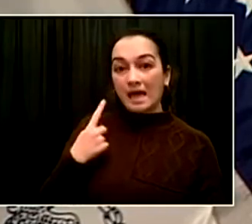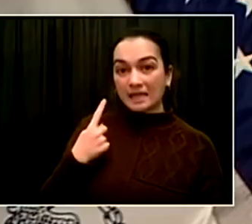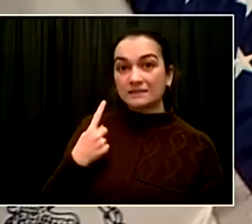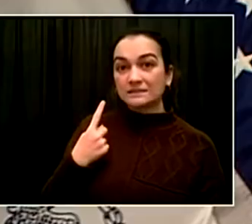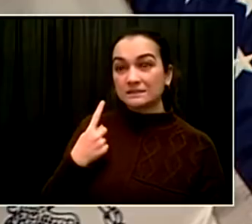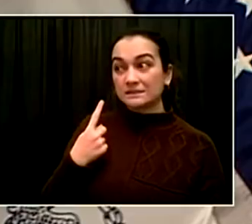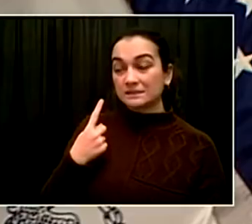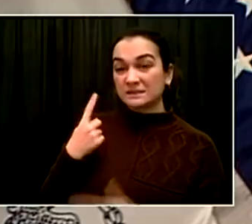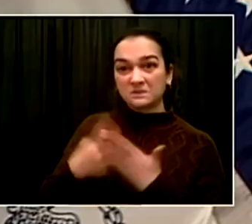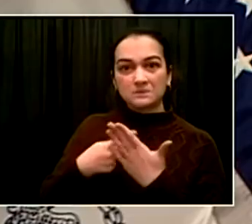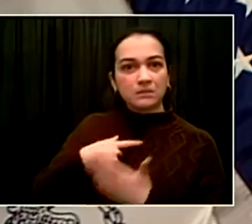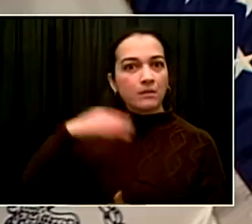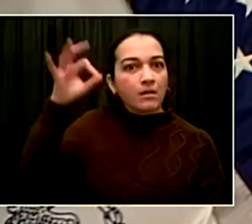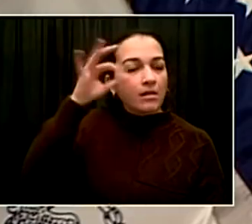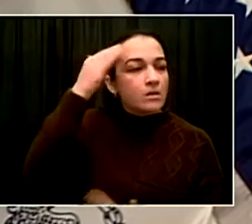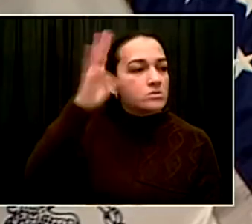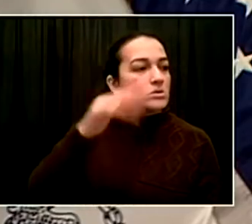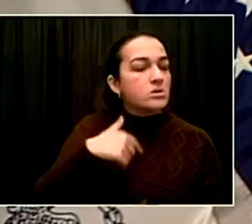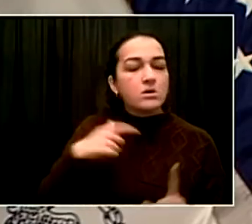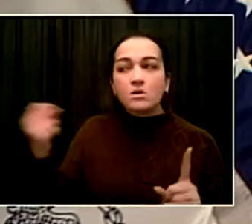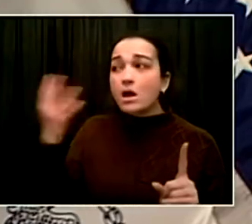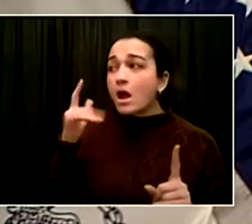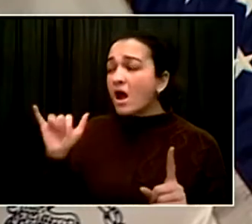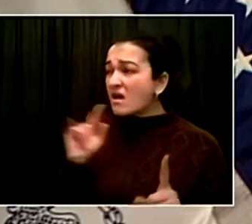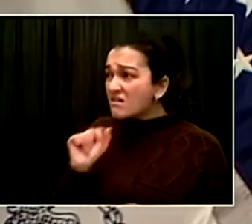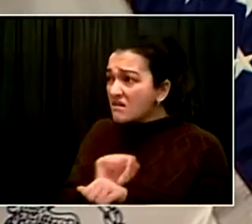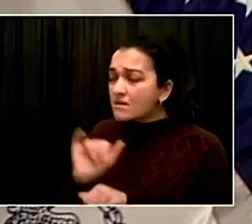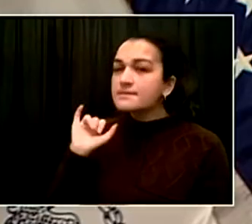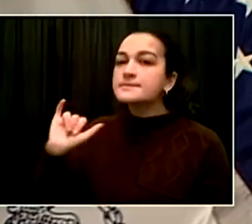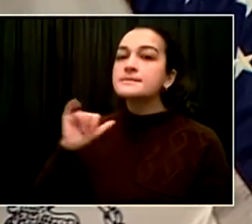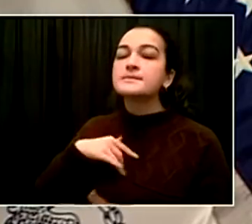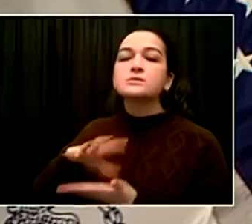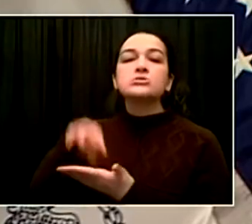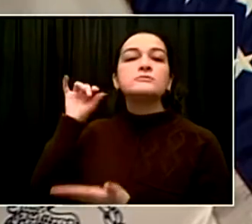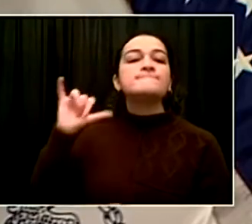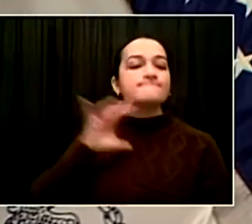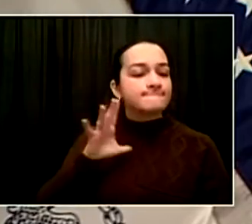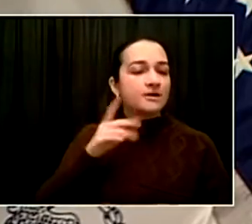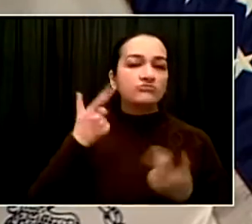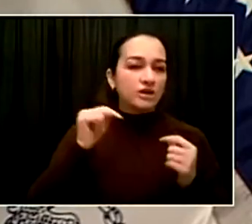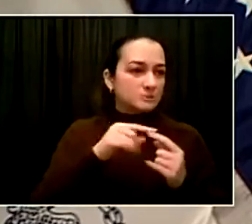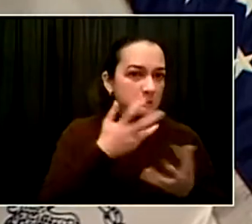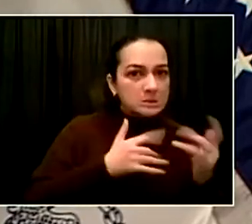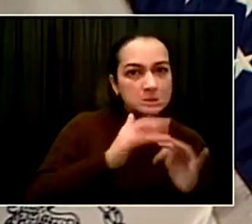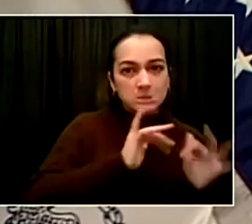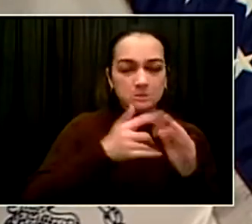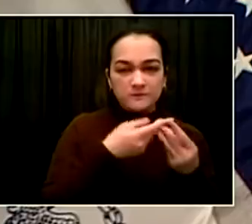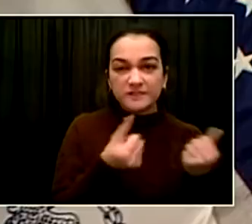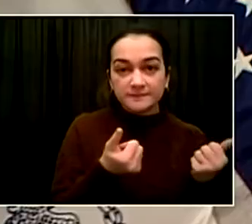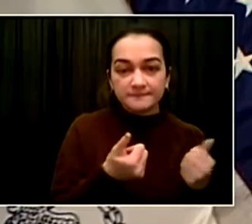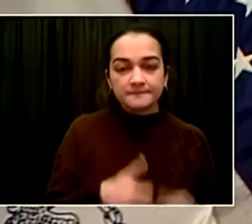THINGS THAT HAVEN'T BEEN AS CLEAR TO THE COMMAND STRUCTURE AS WE'RE DEALING WITH THIS